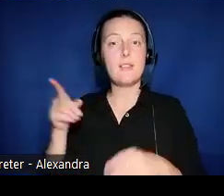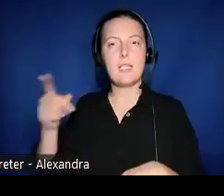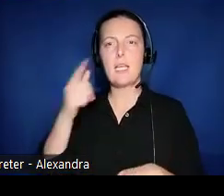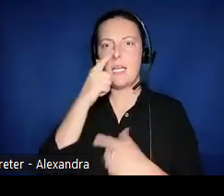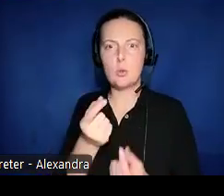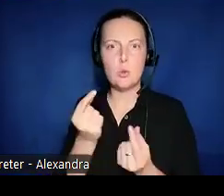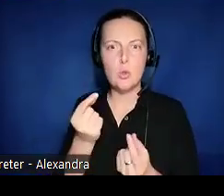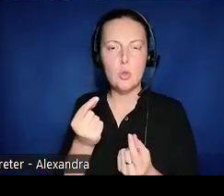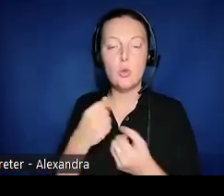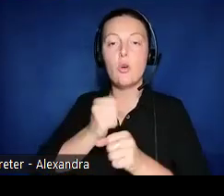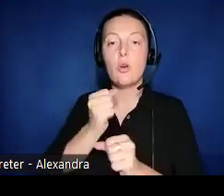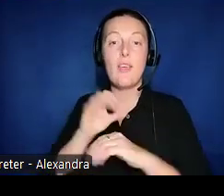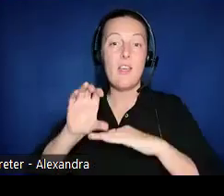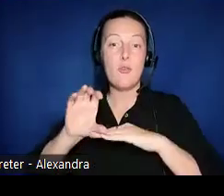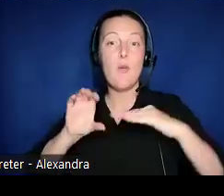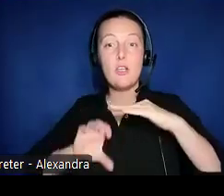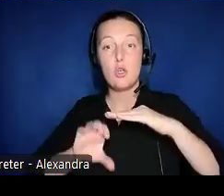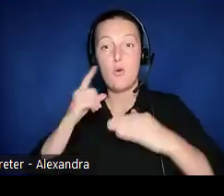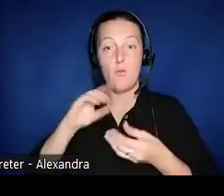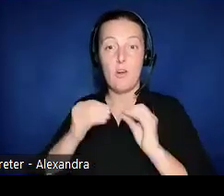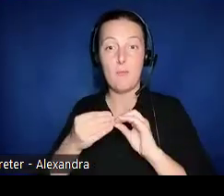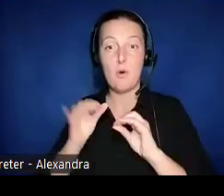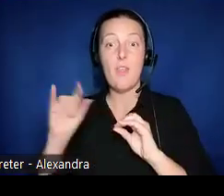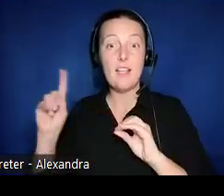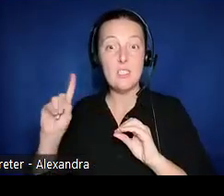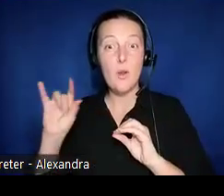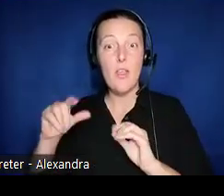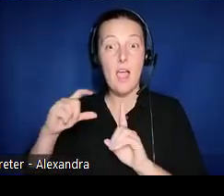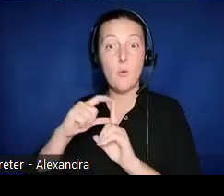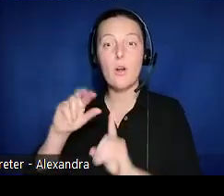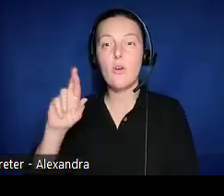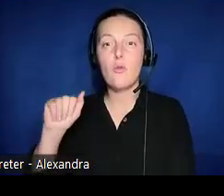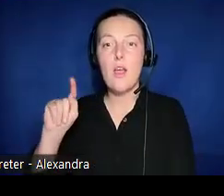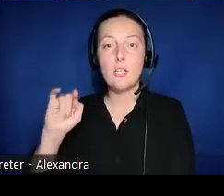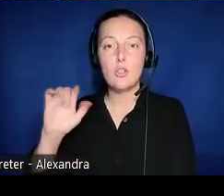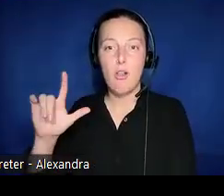which is where we get the word rational. Numbers that make sense are numbers that can be expressed